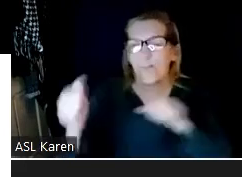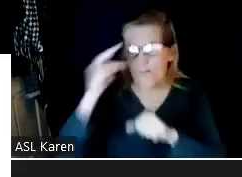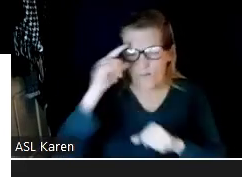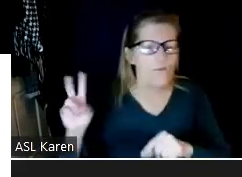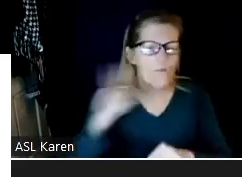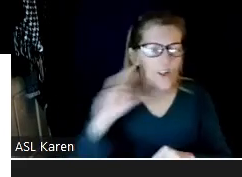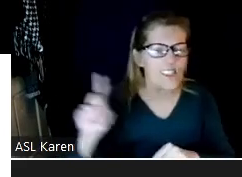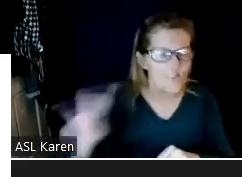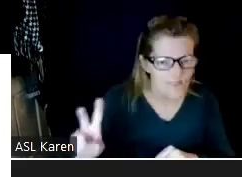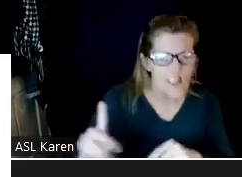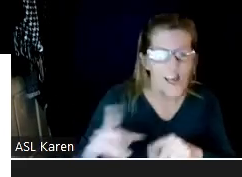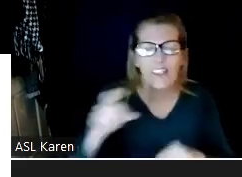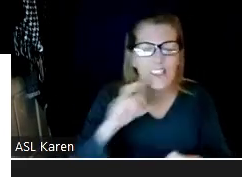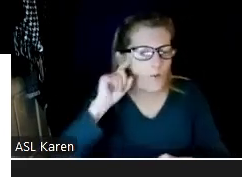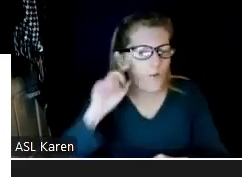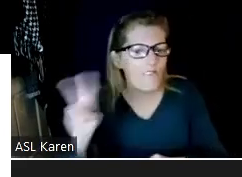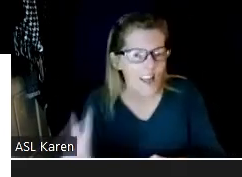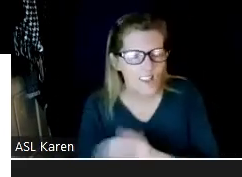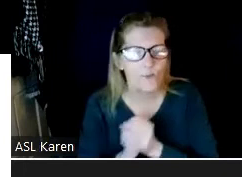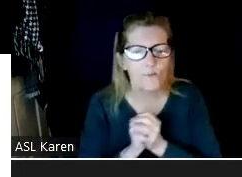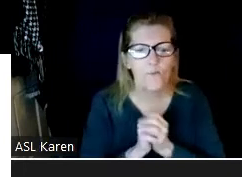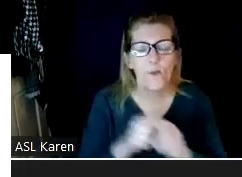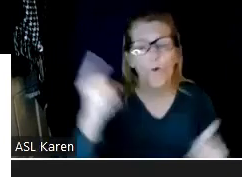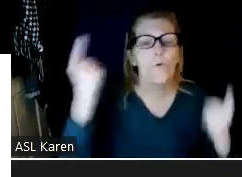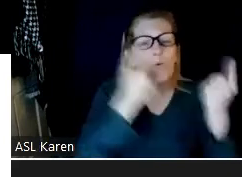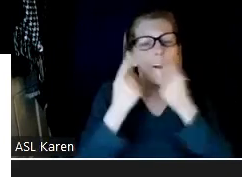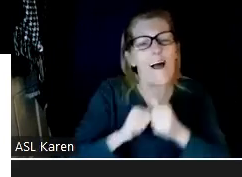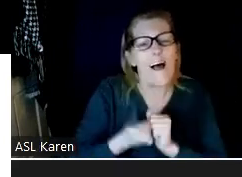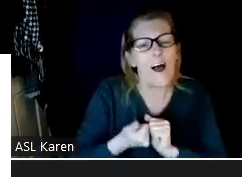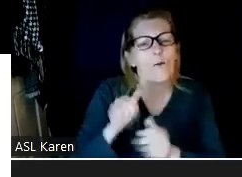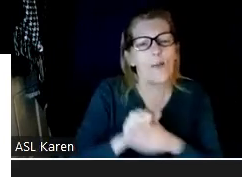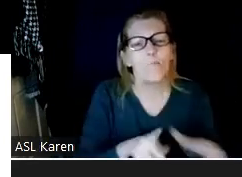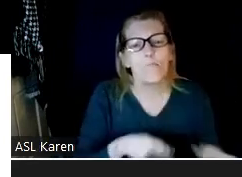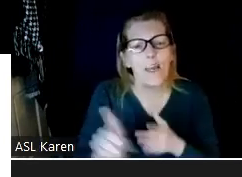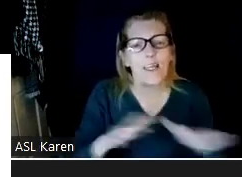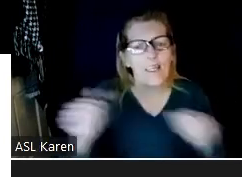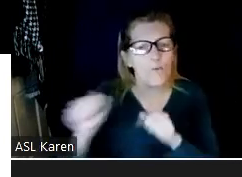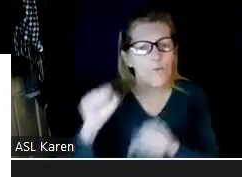15:18:40 So you might be wondering how will paid leave work in Oregon well paid leave